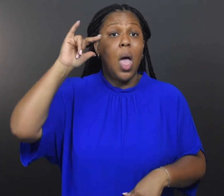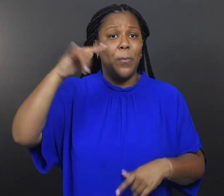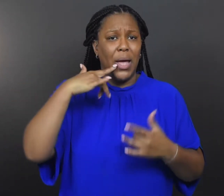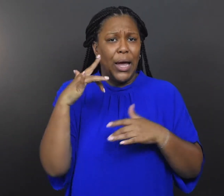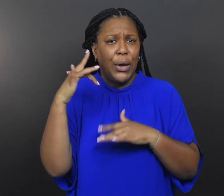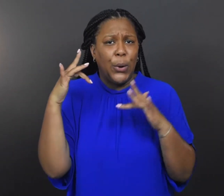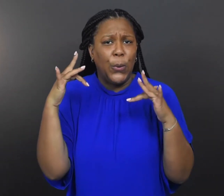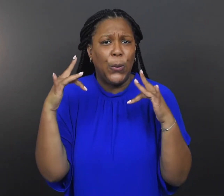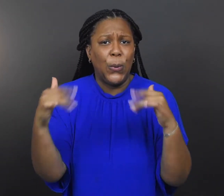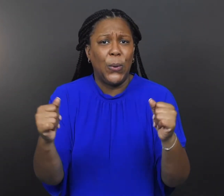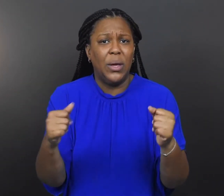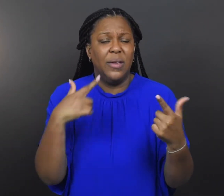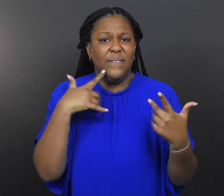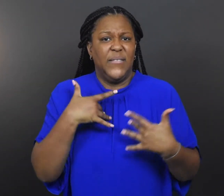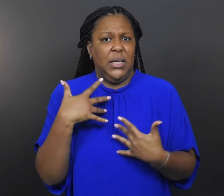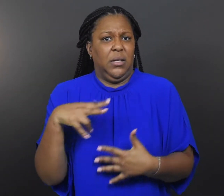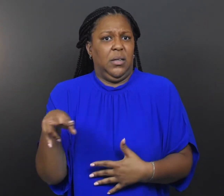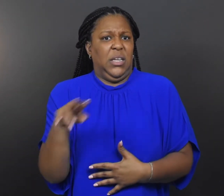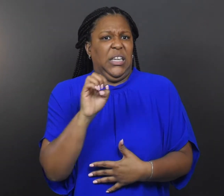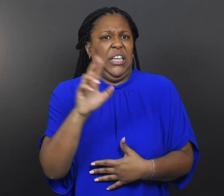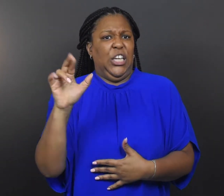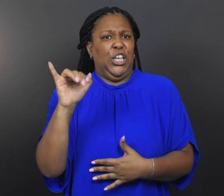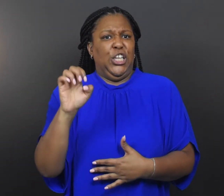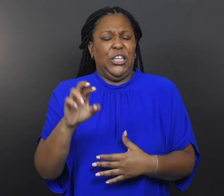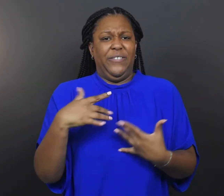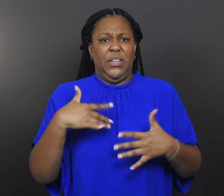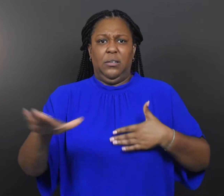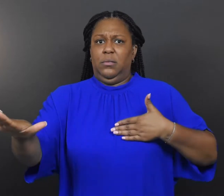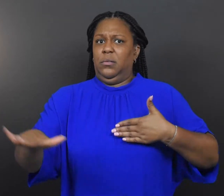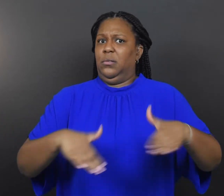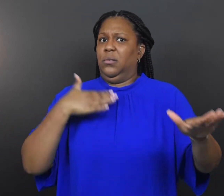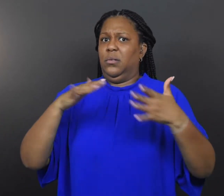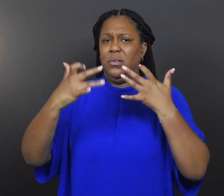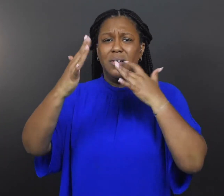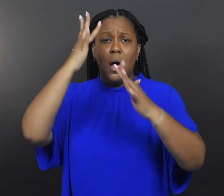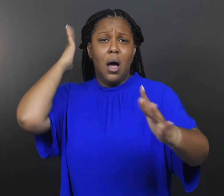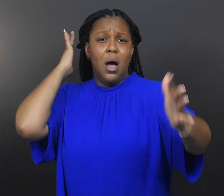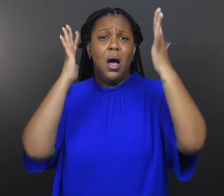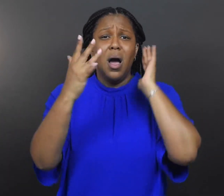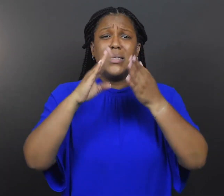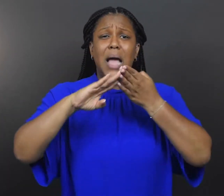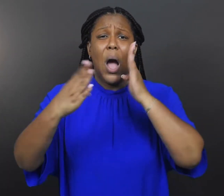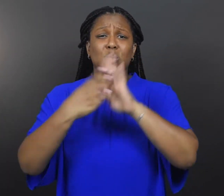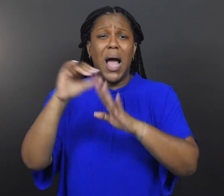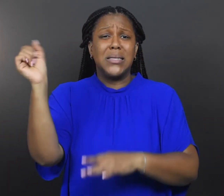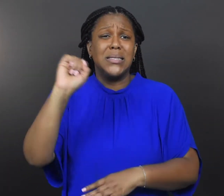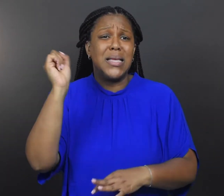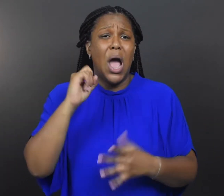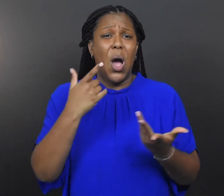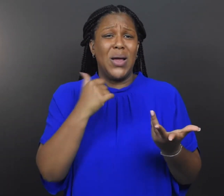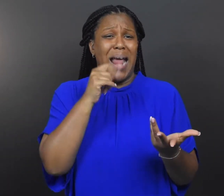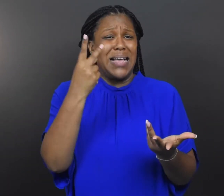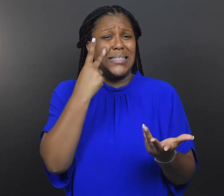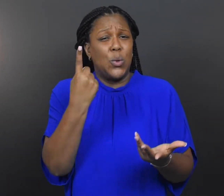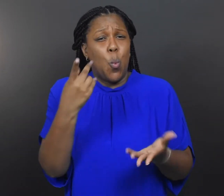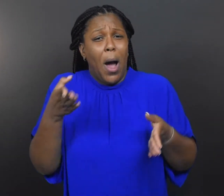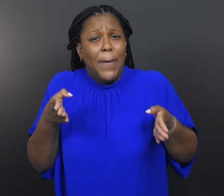It was eerie to walk around downtown Seattle and not see another human.